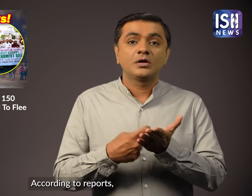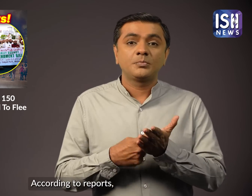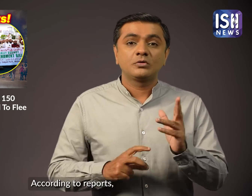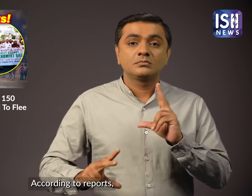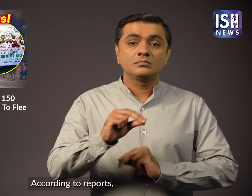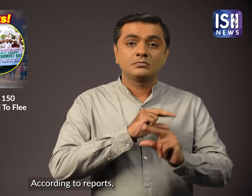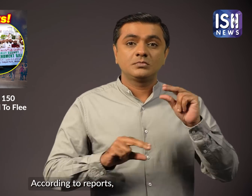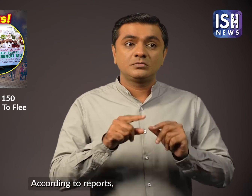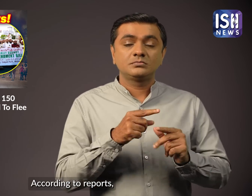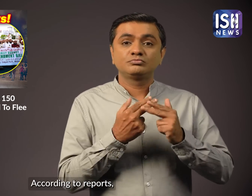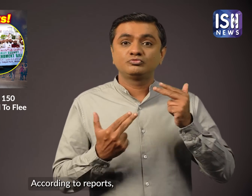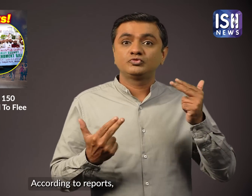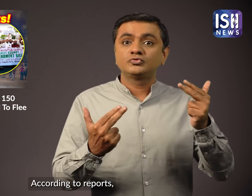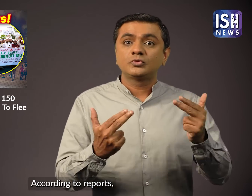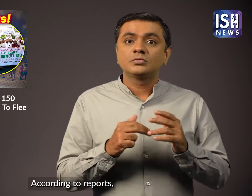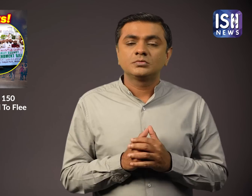According to reports,